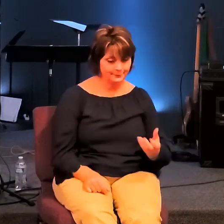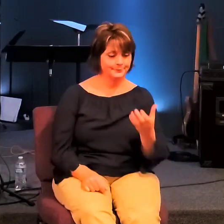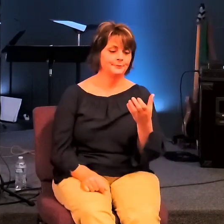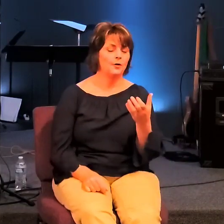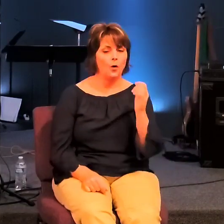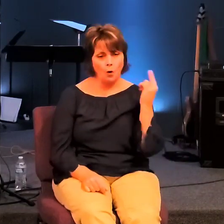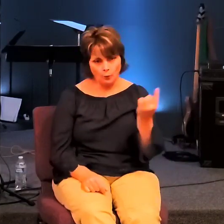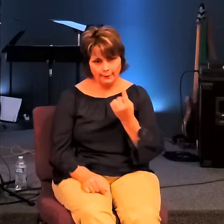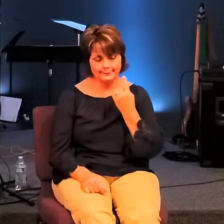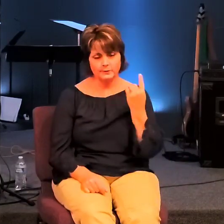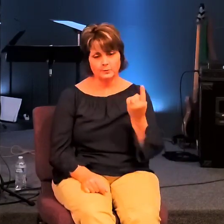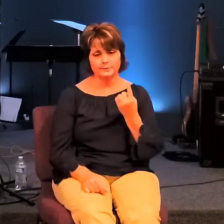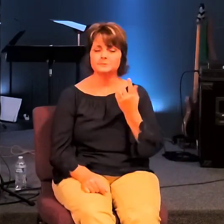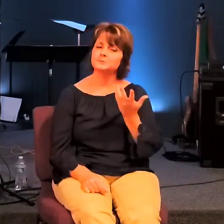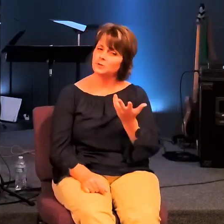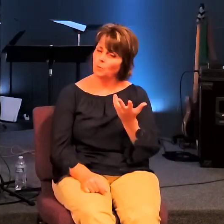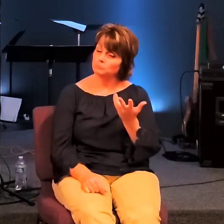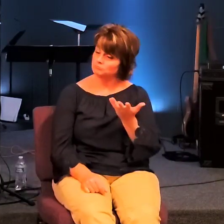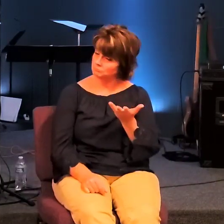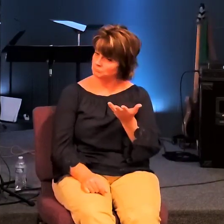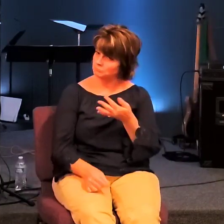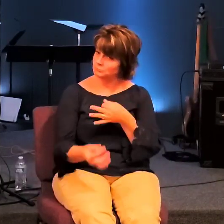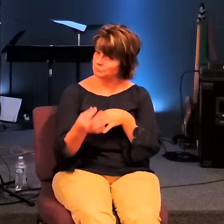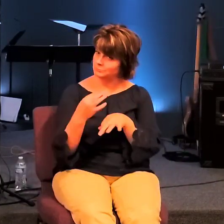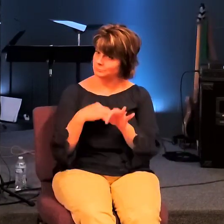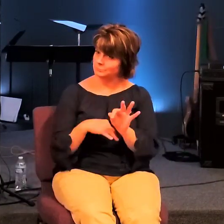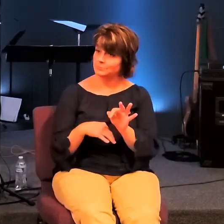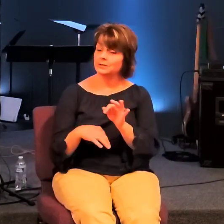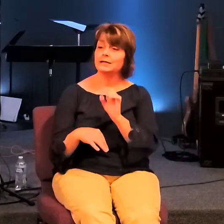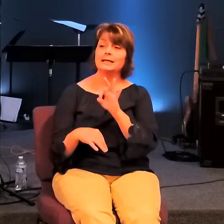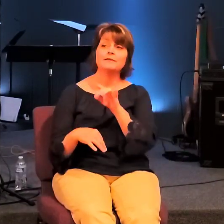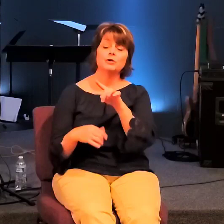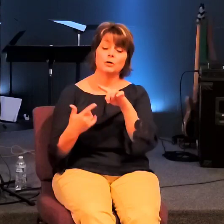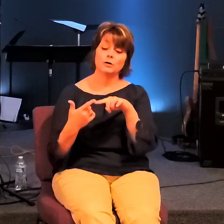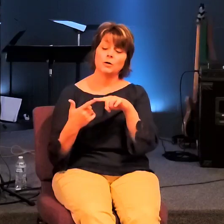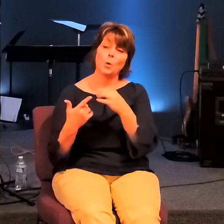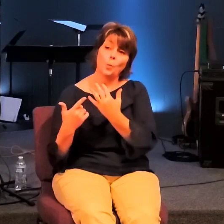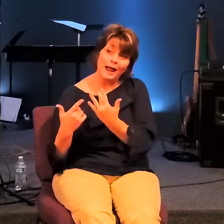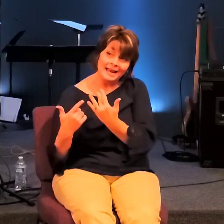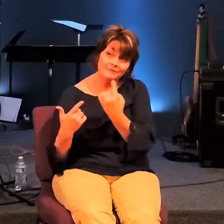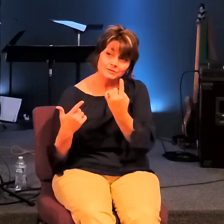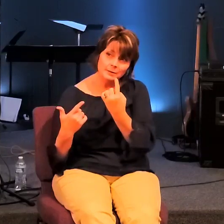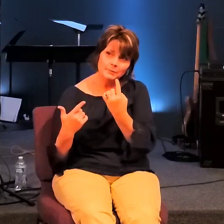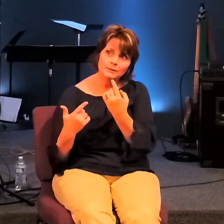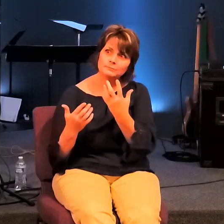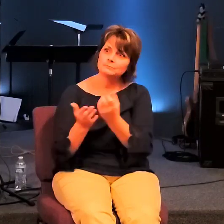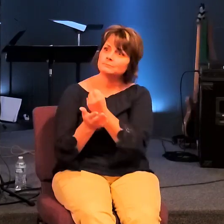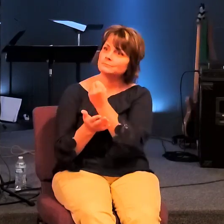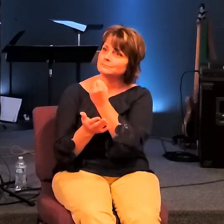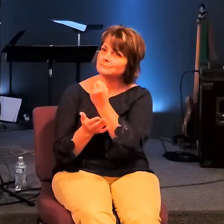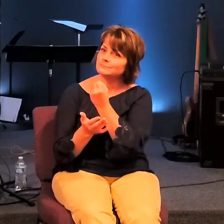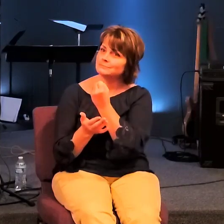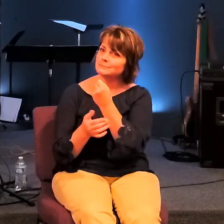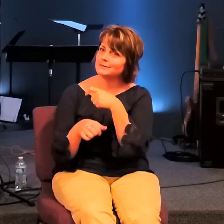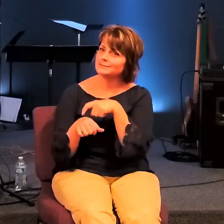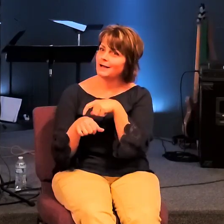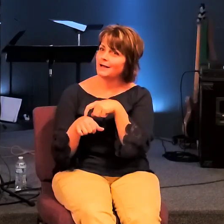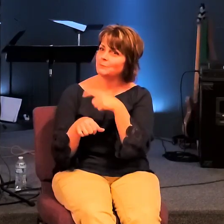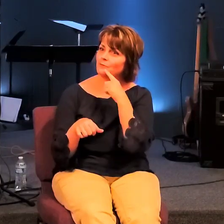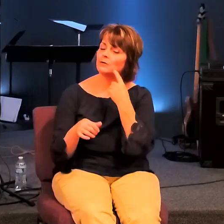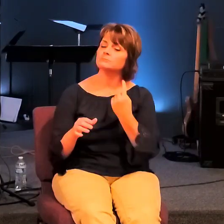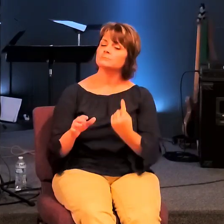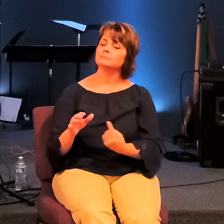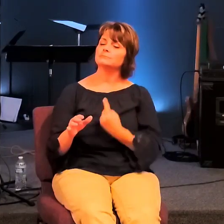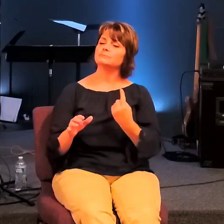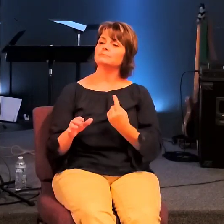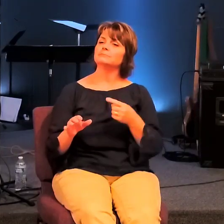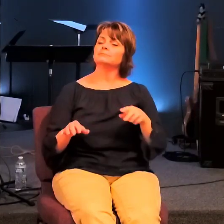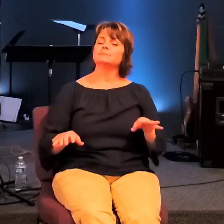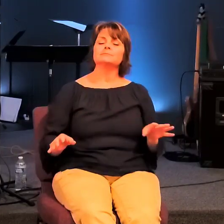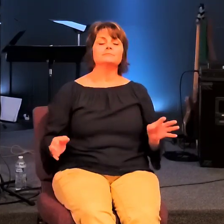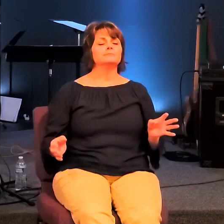out so when were waiting for something use that time for Solitude just for second maybe